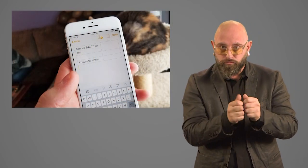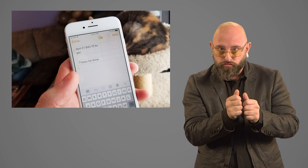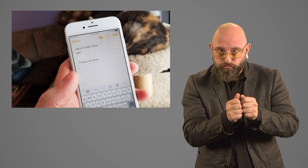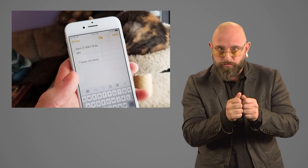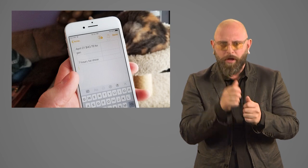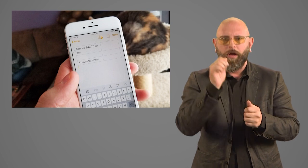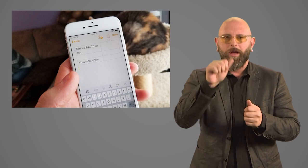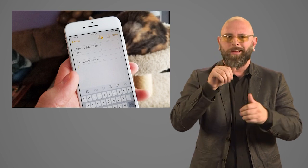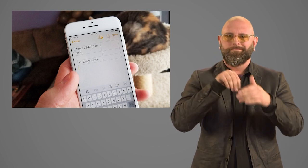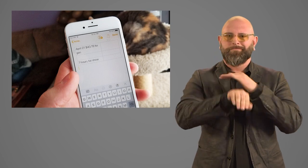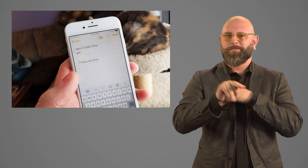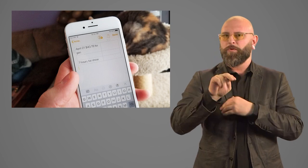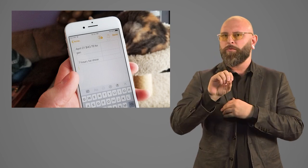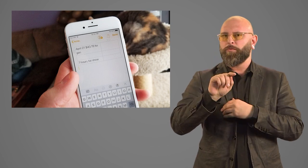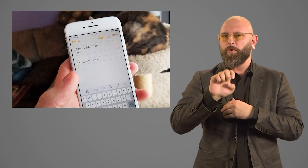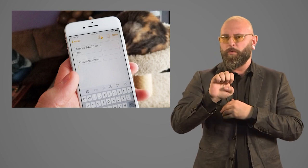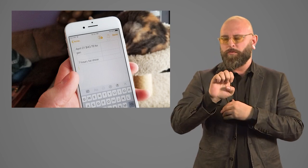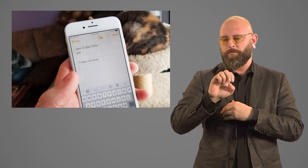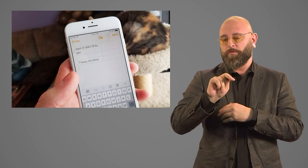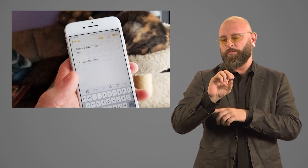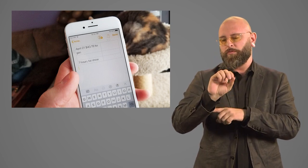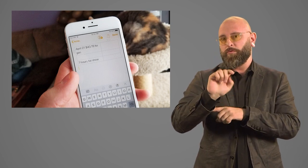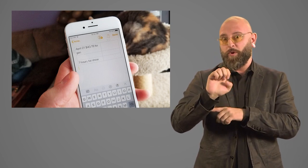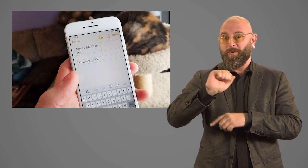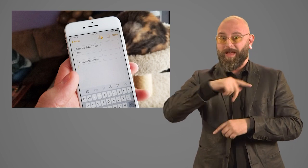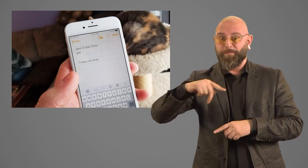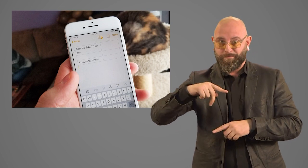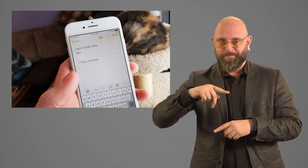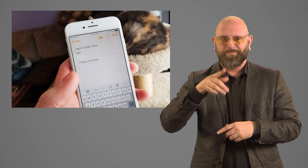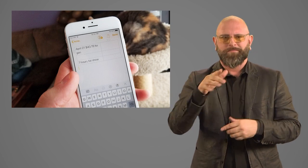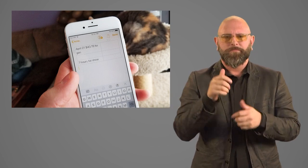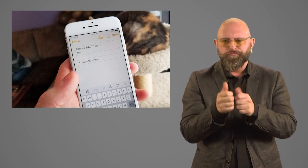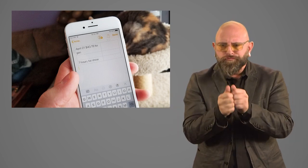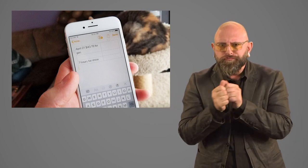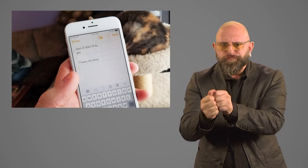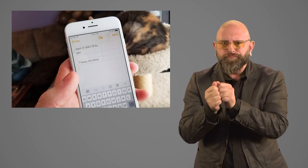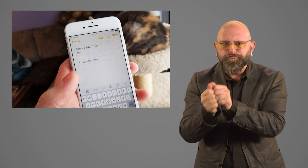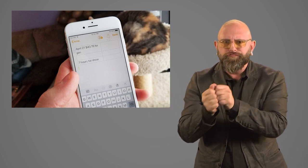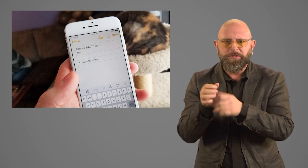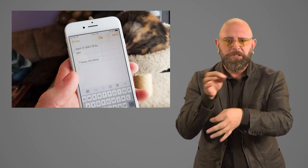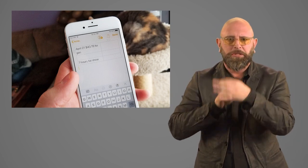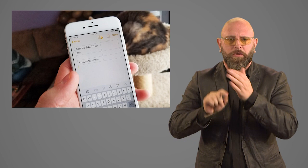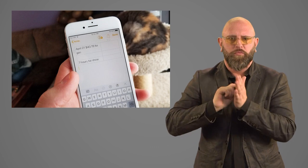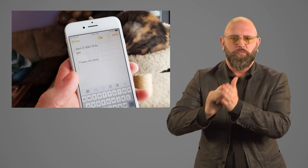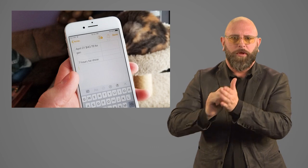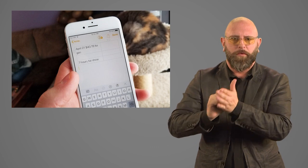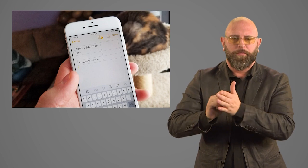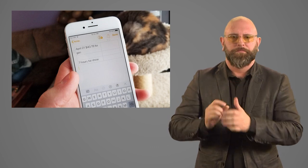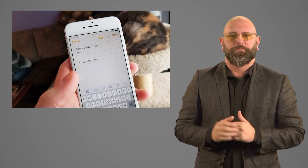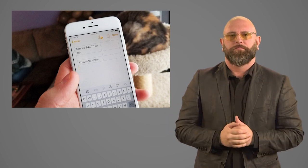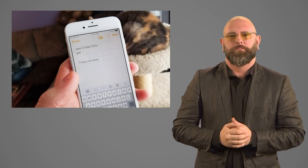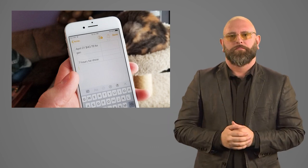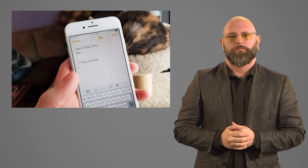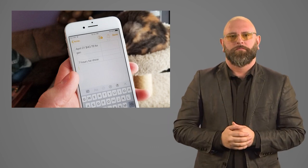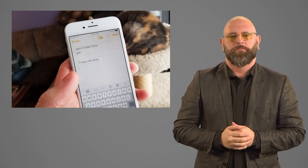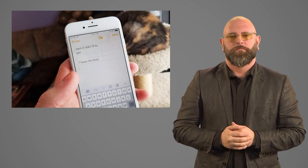Use the notes feature or an app on a cell phone or mobile device to communicate in writing.